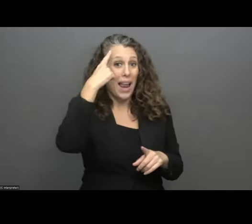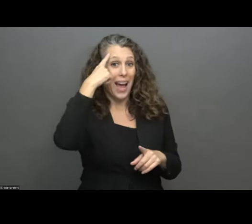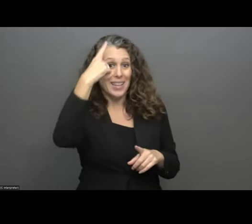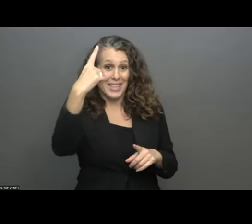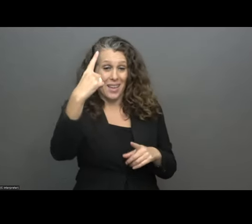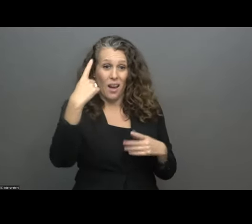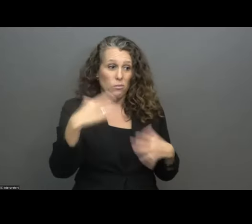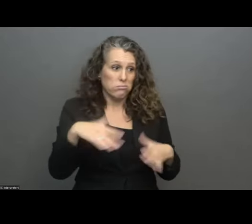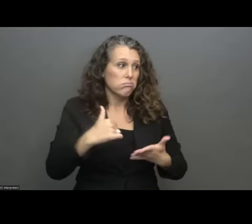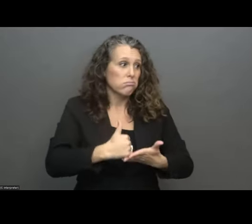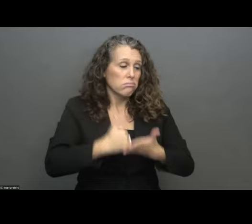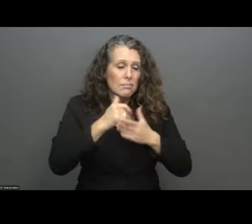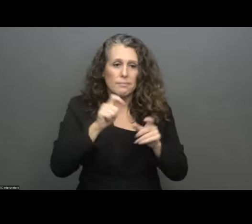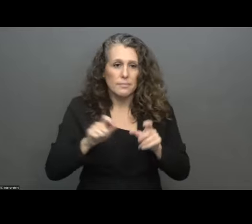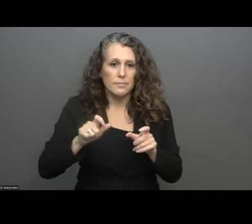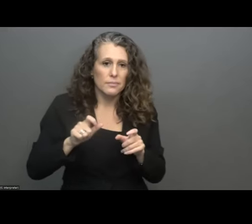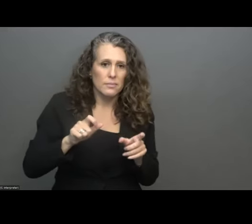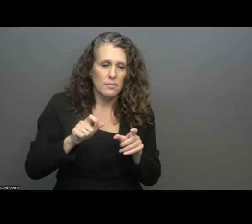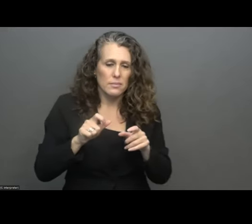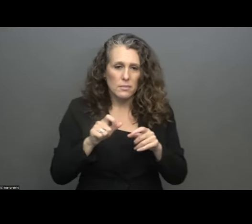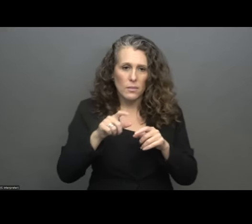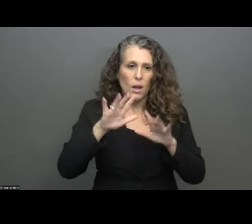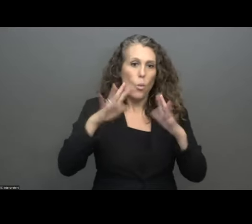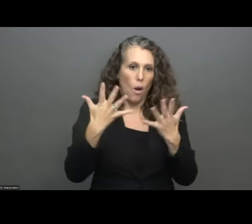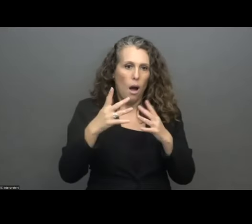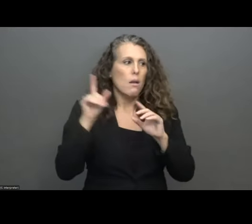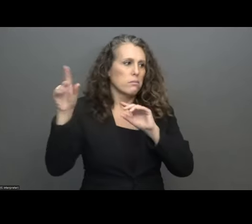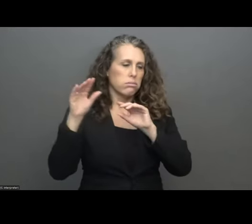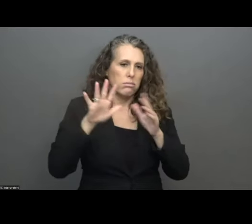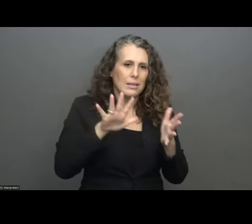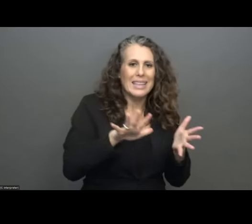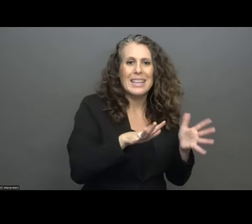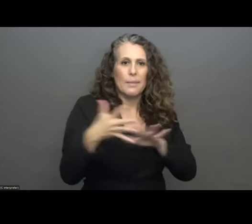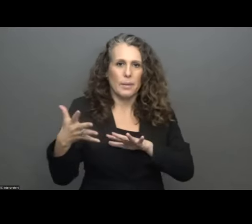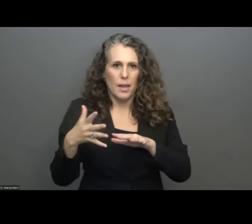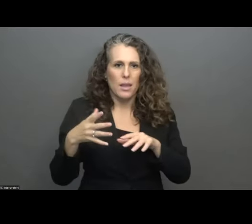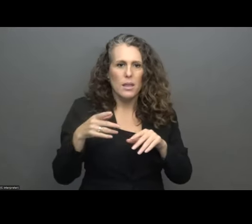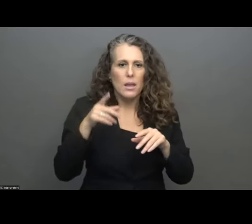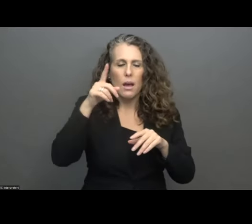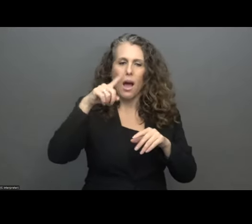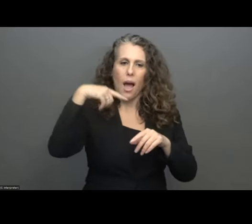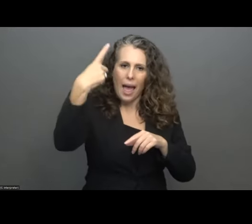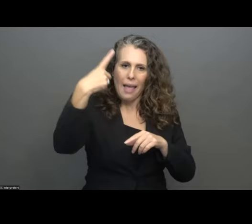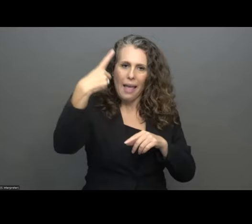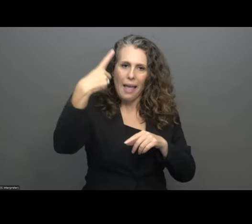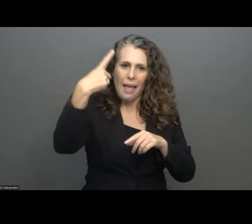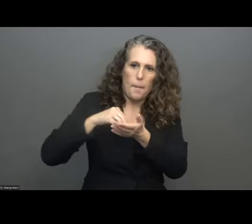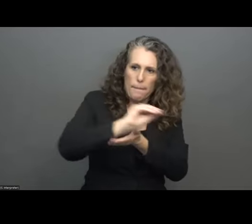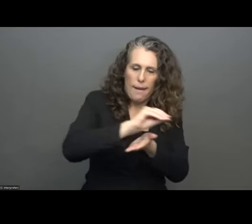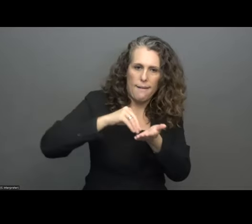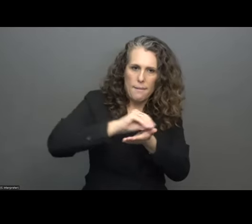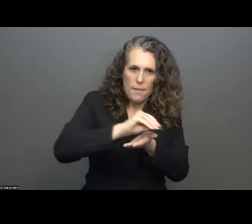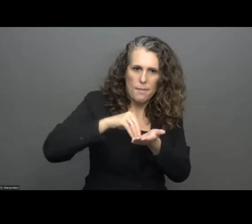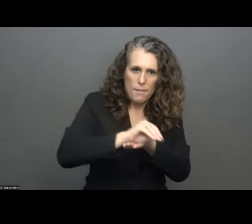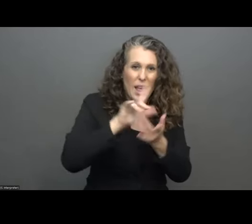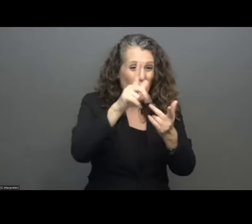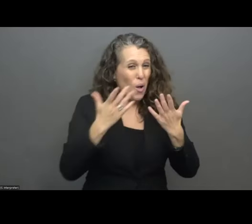support all in participation offering or share it is army officer she was actually function